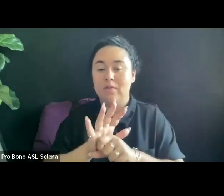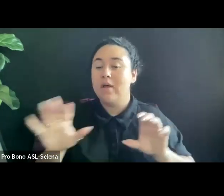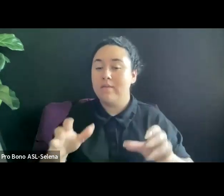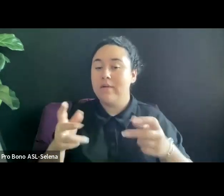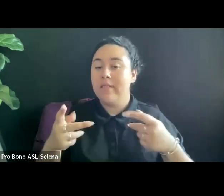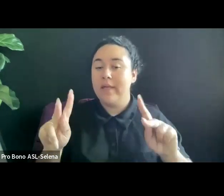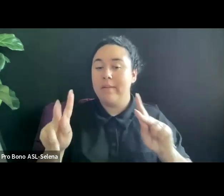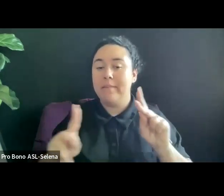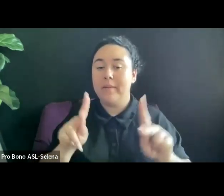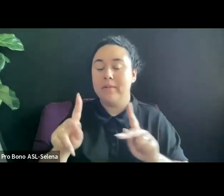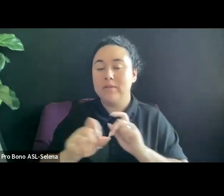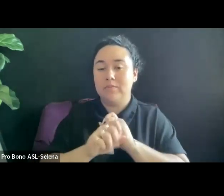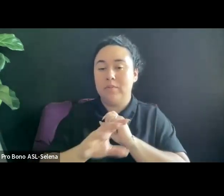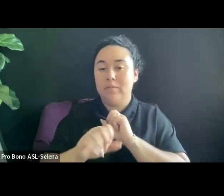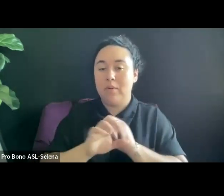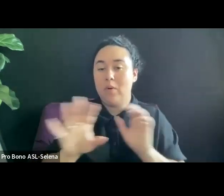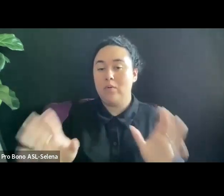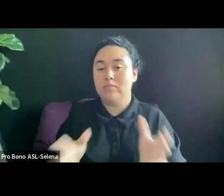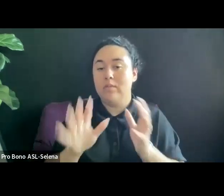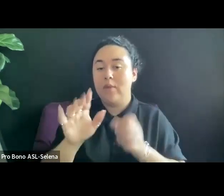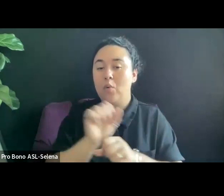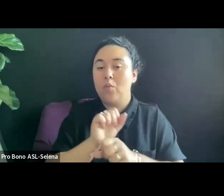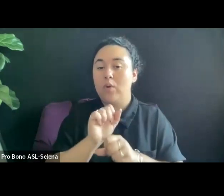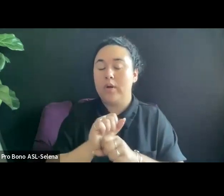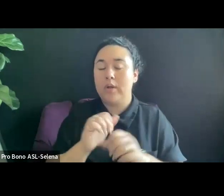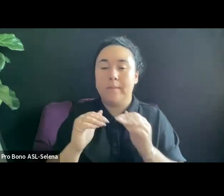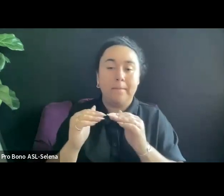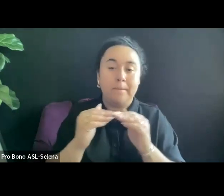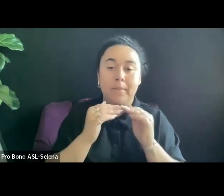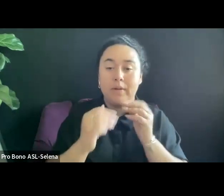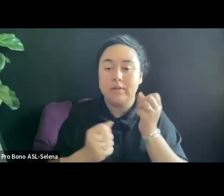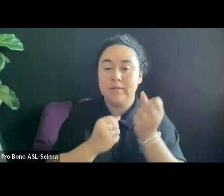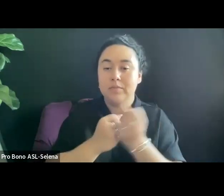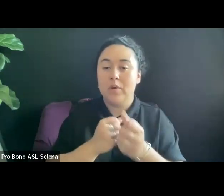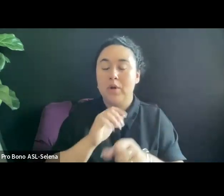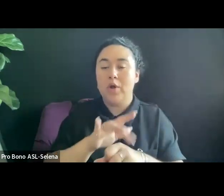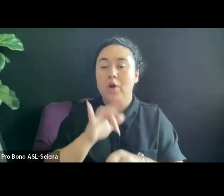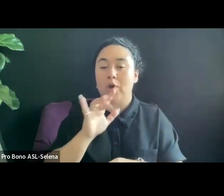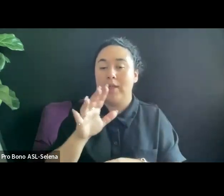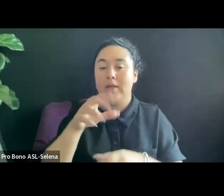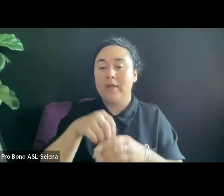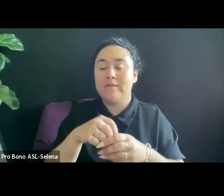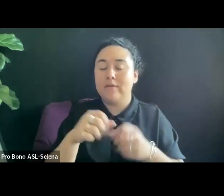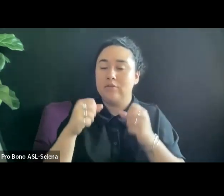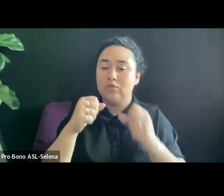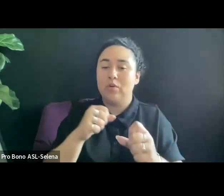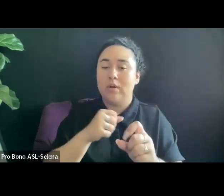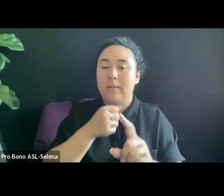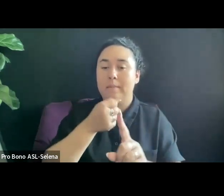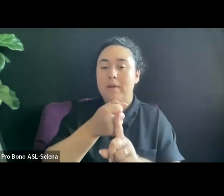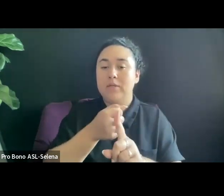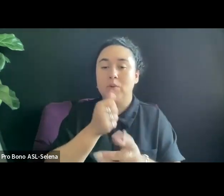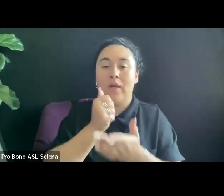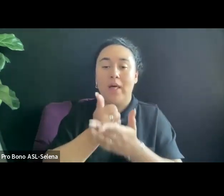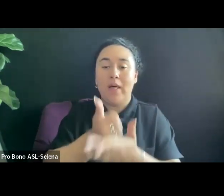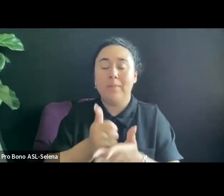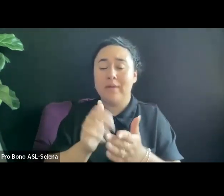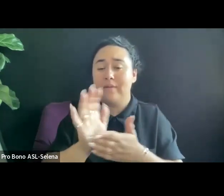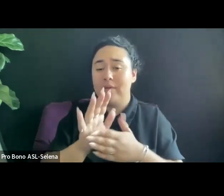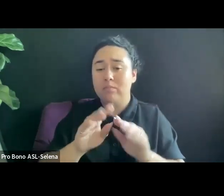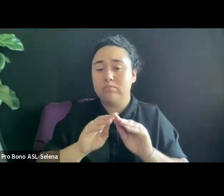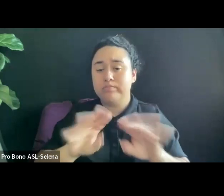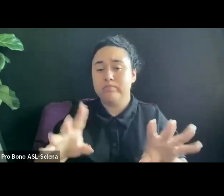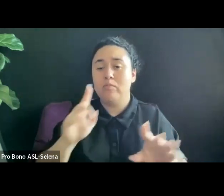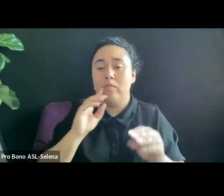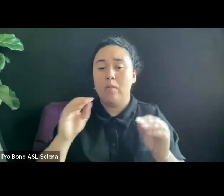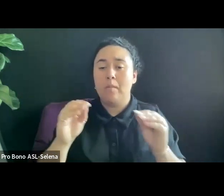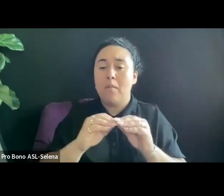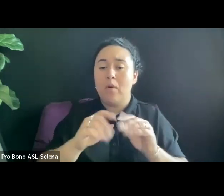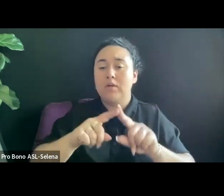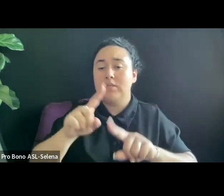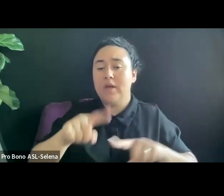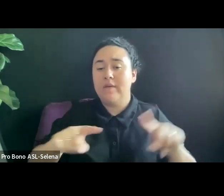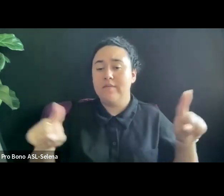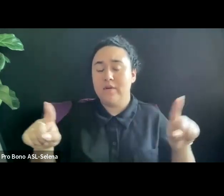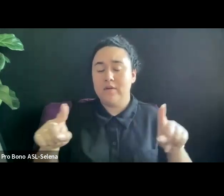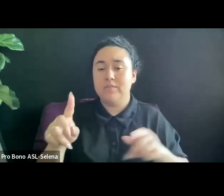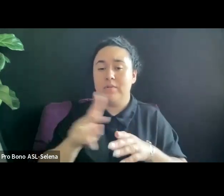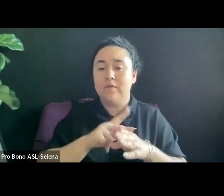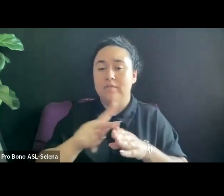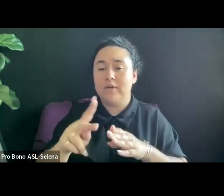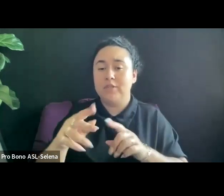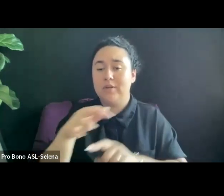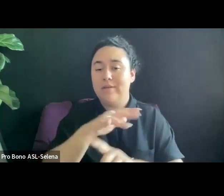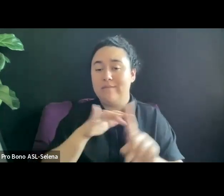THIS TYPE OF EARLY ENGAGEMENT CAN HAVE A STRONG IMPACT ON HELPING A FILM TO GET OUT TO A MORE